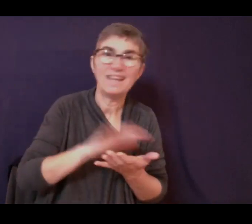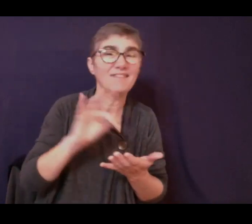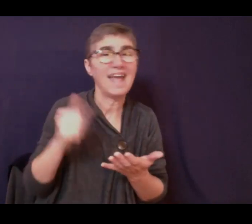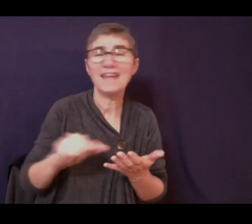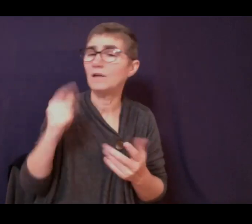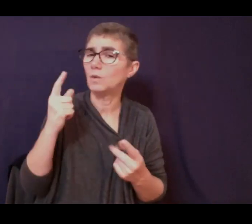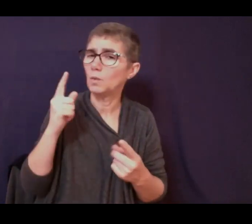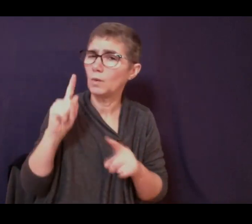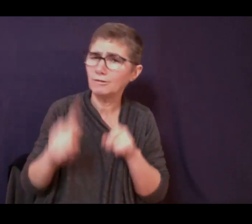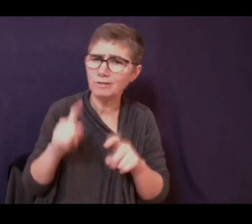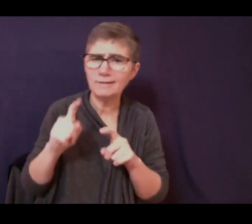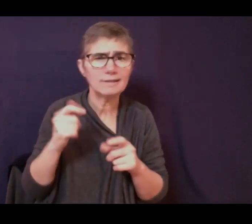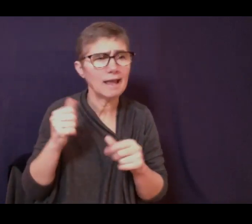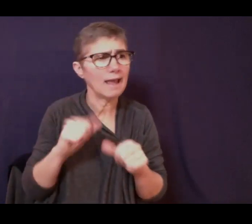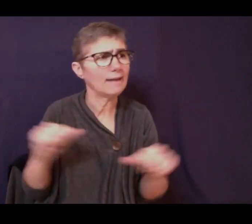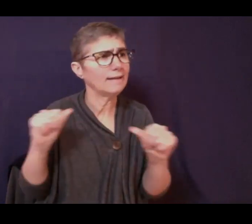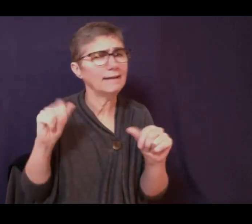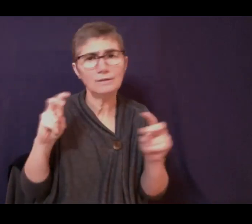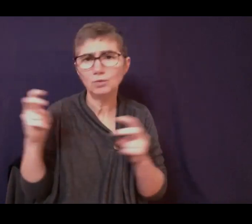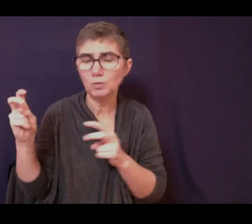questions or in case there's any issues